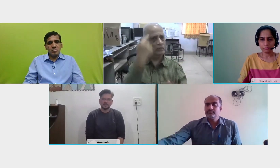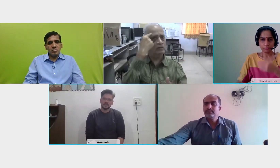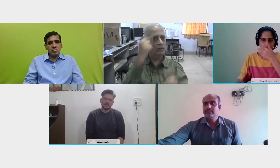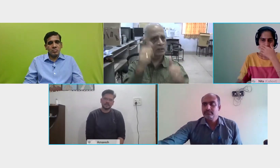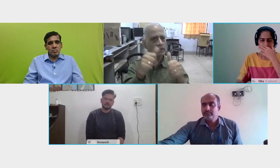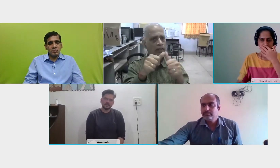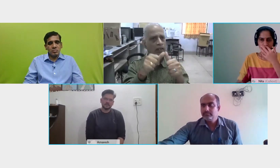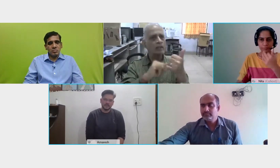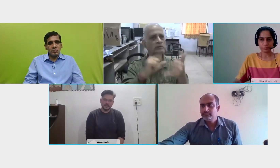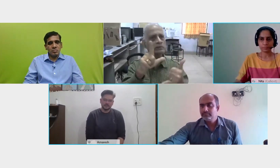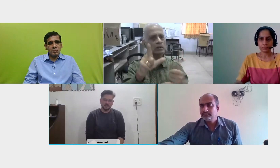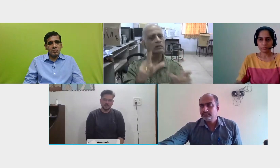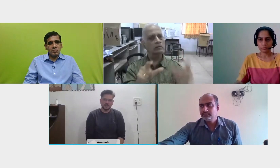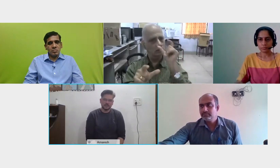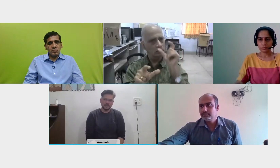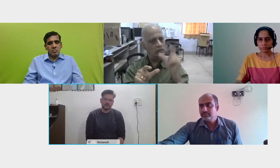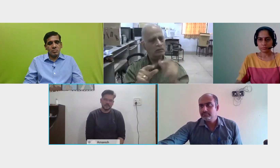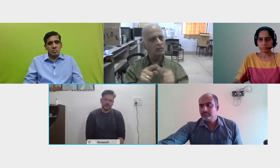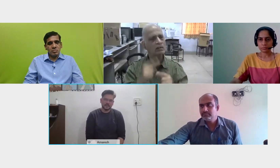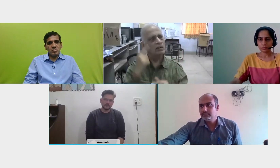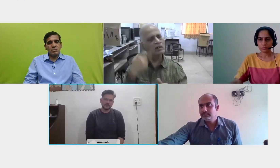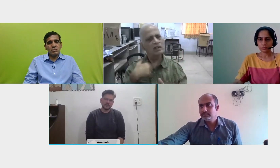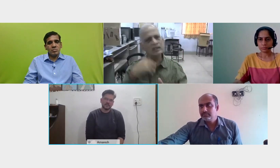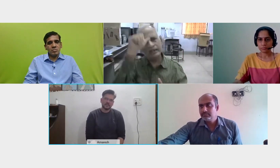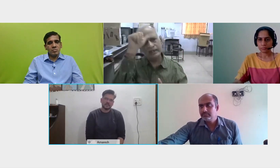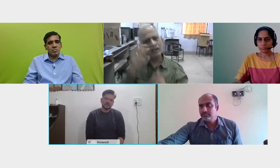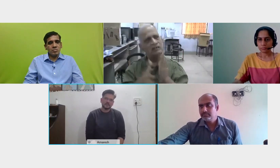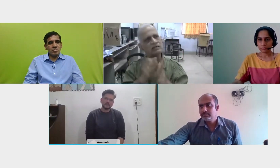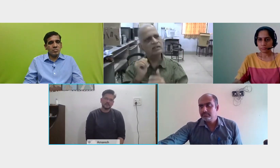said they were signing American sign they were using American sign language so at that